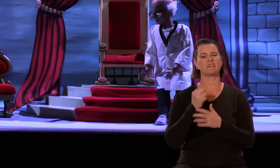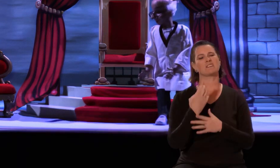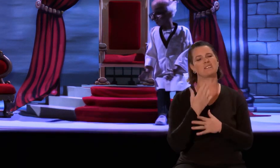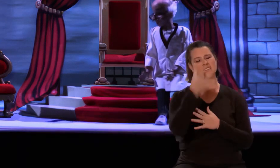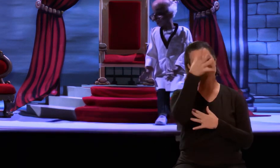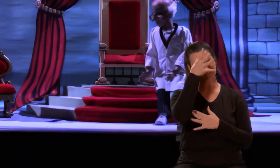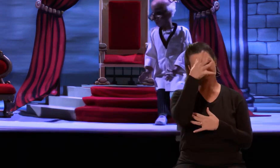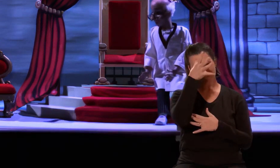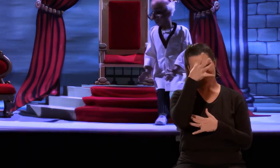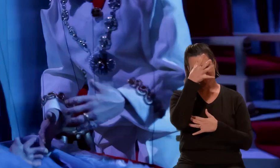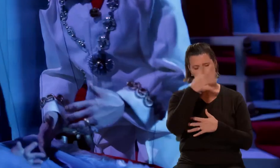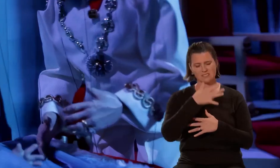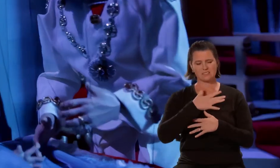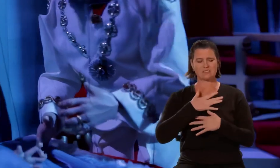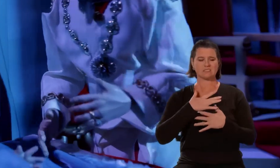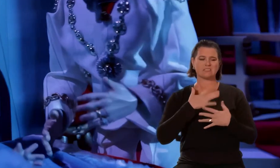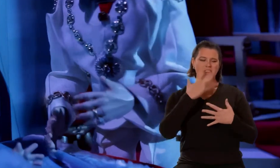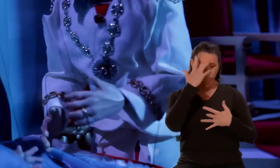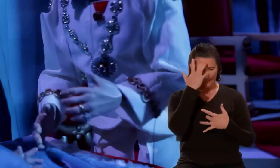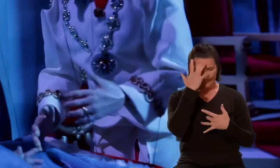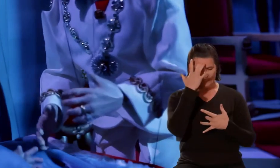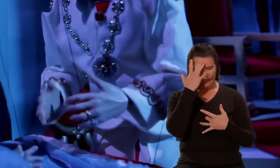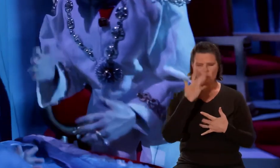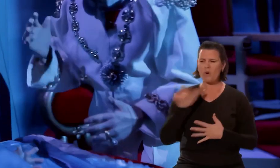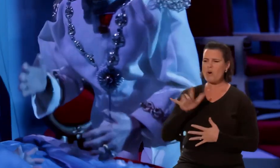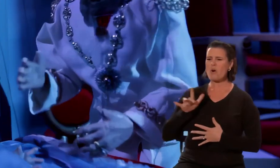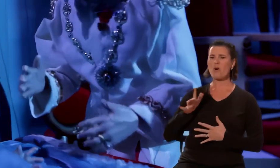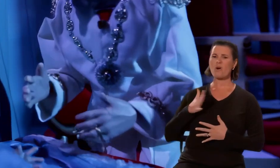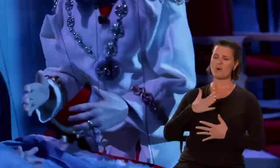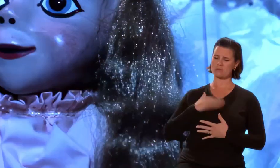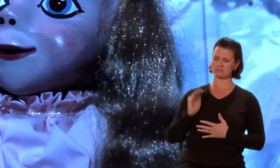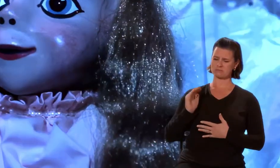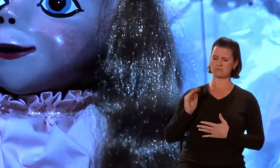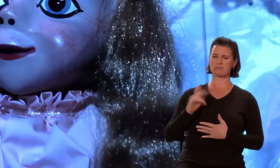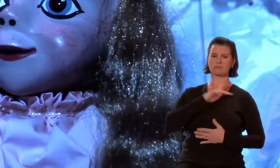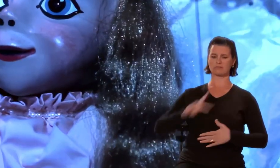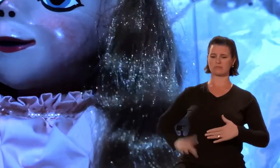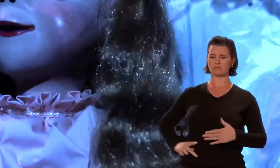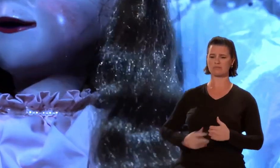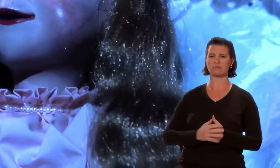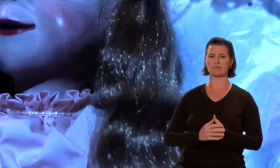(Lenore groans) [King] My little girl. My poor little princess. [Lenore] I'm sick.